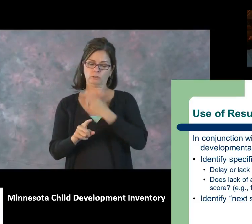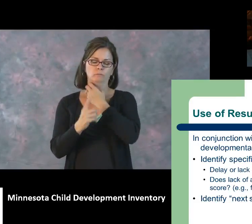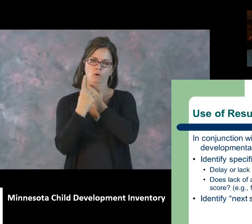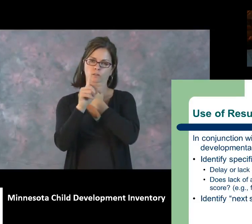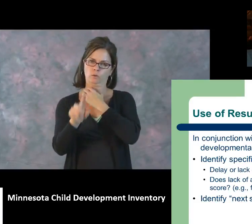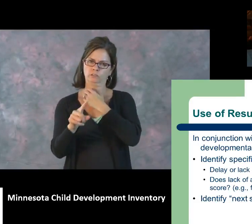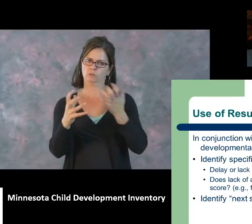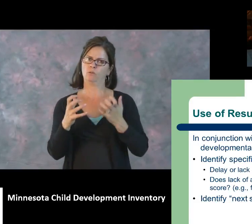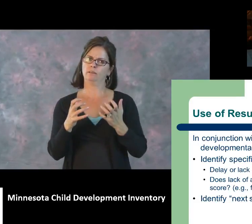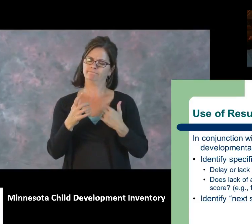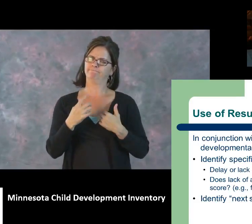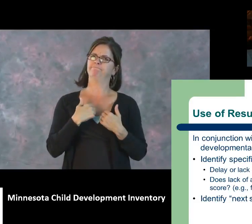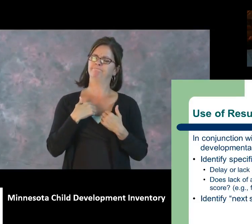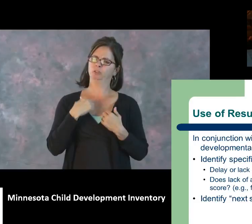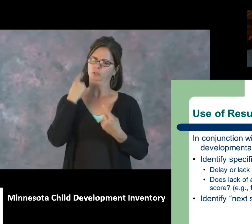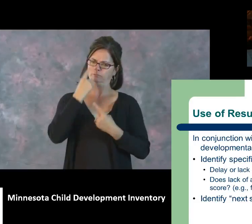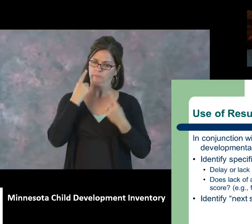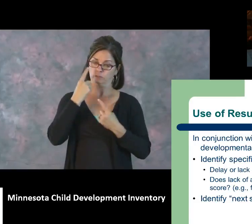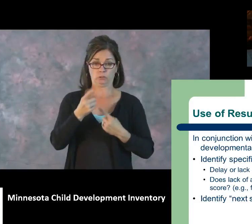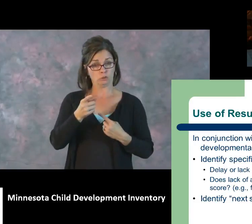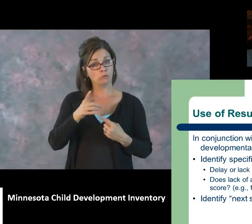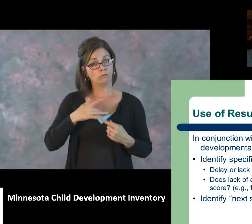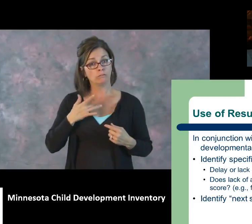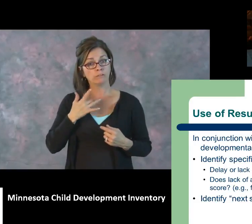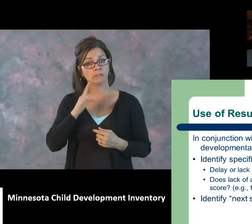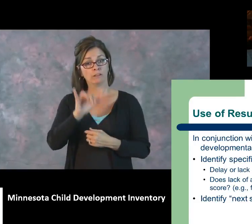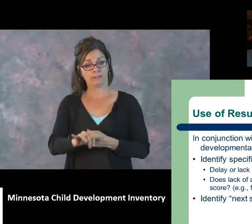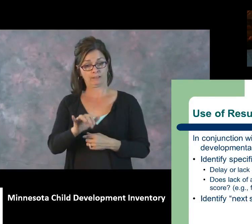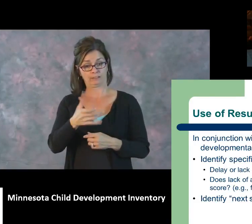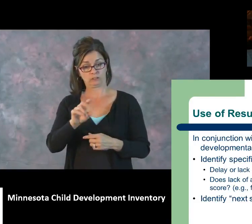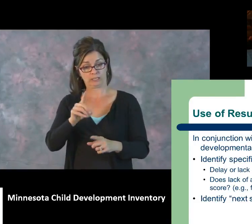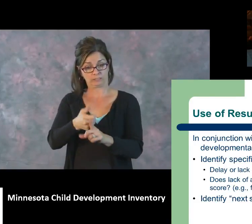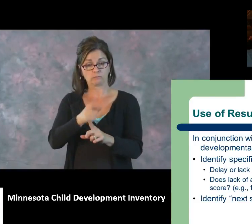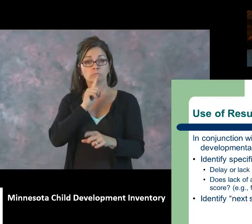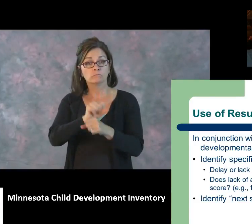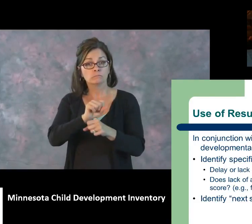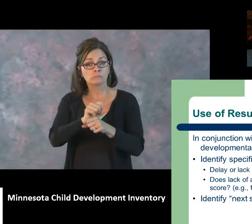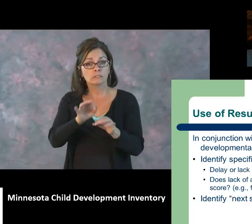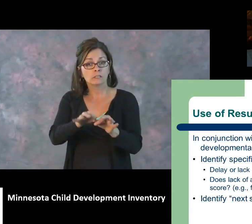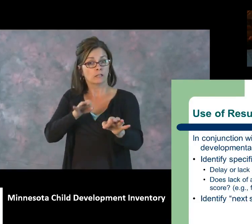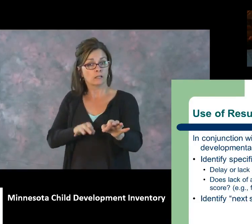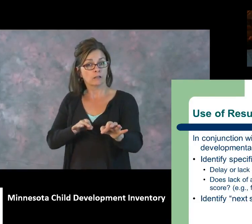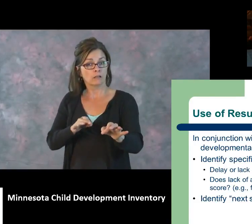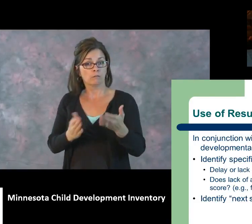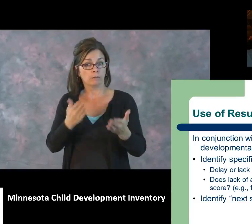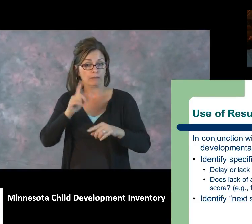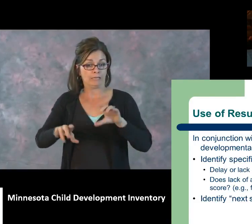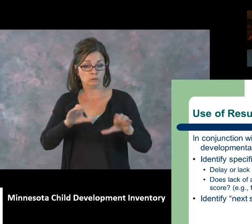"Do you feel like the child actually, truly delayed and unable to do a particular skill,